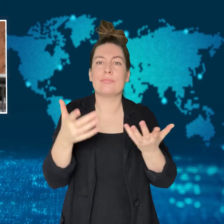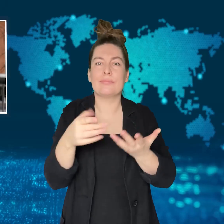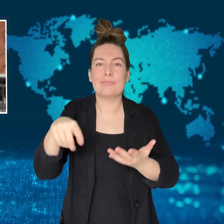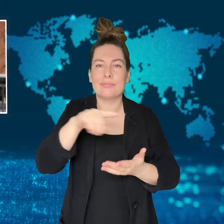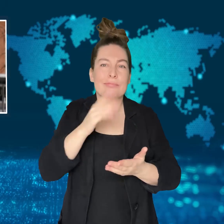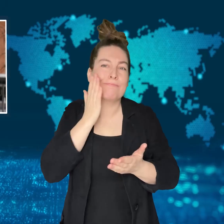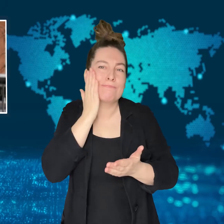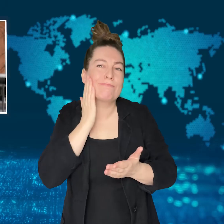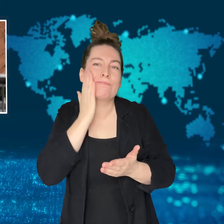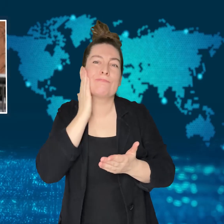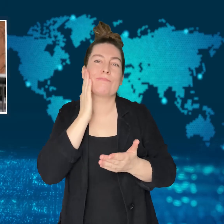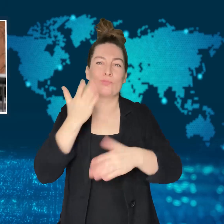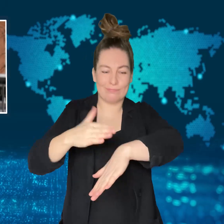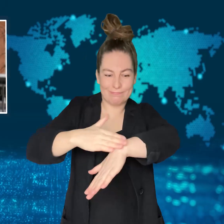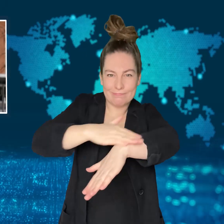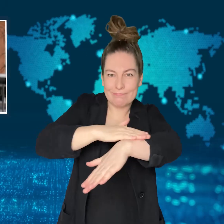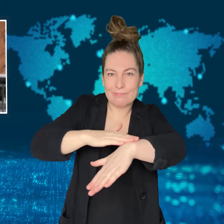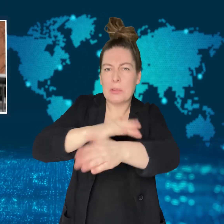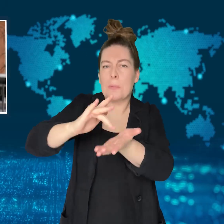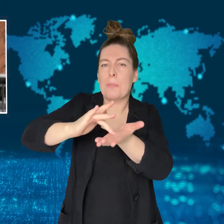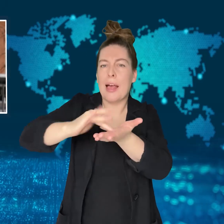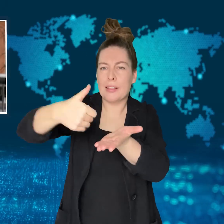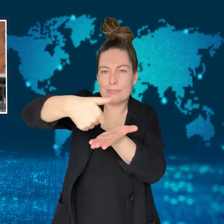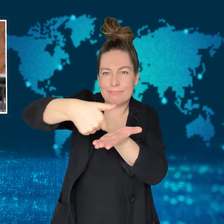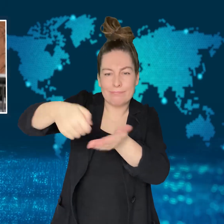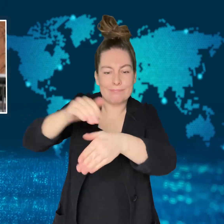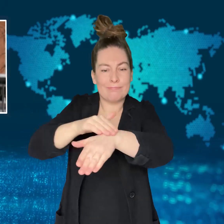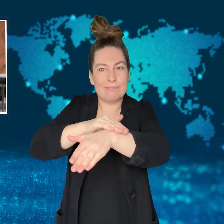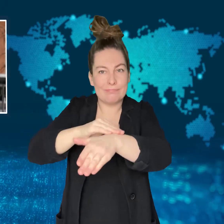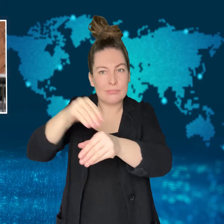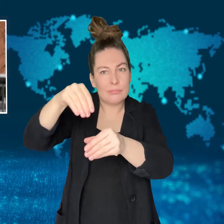makeup and cosmetics when the Food